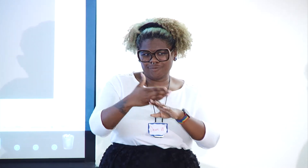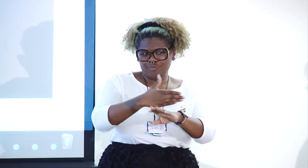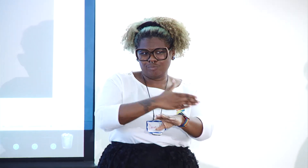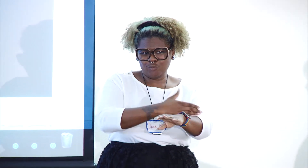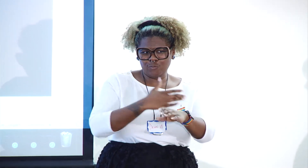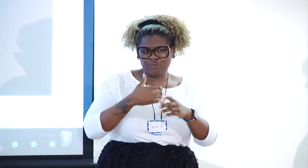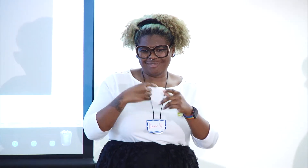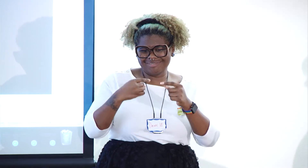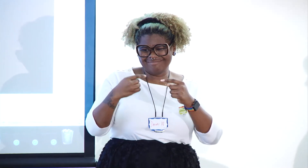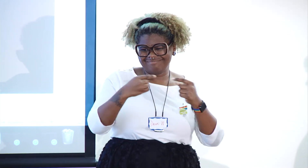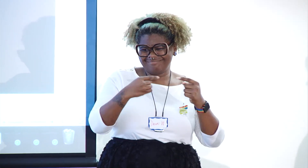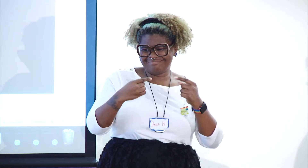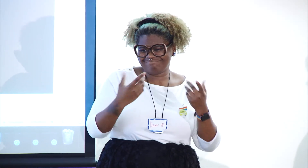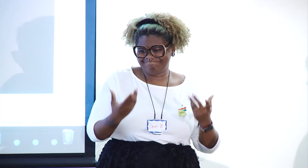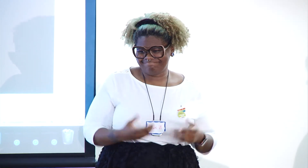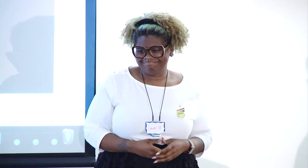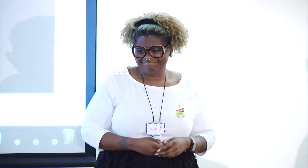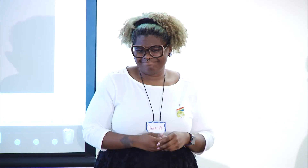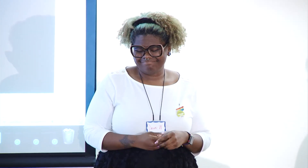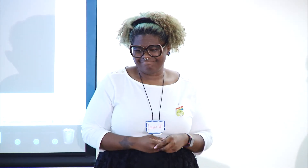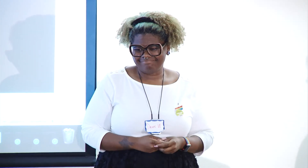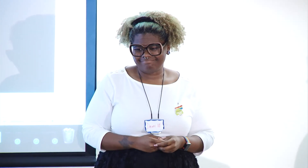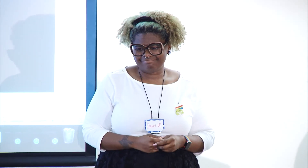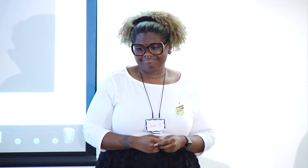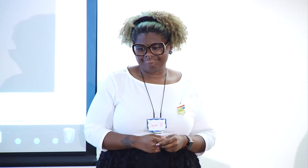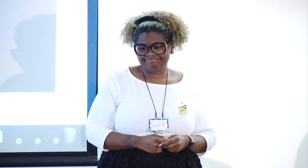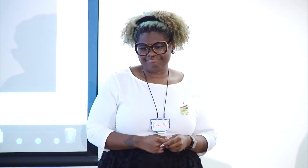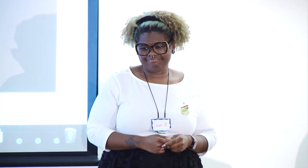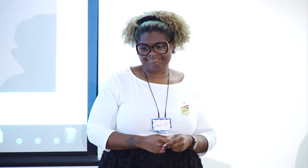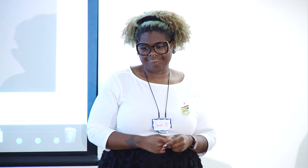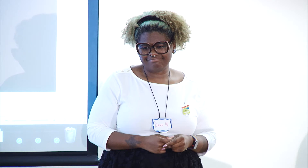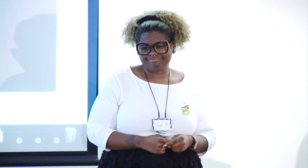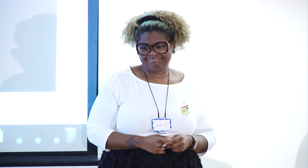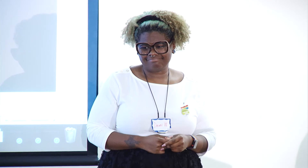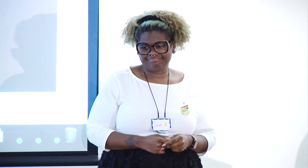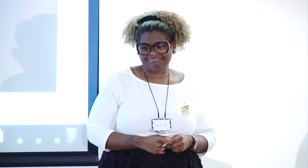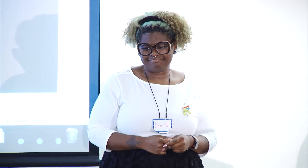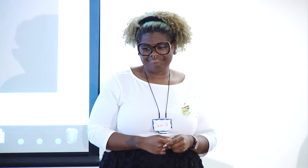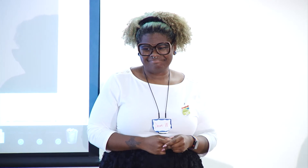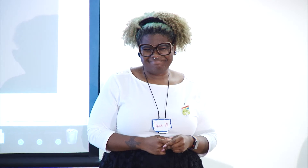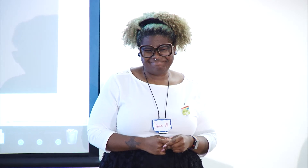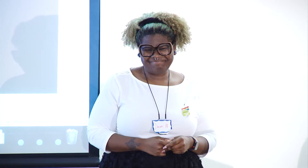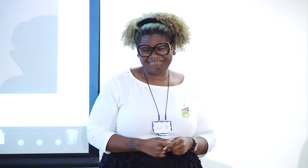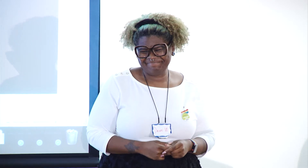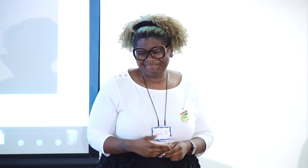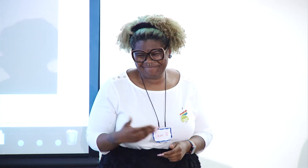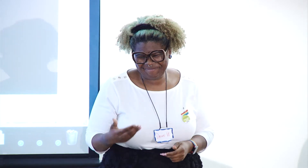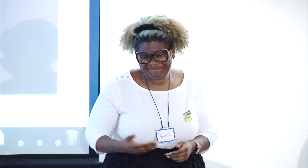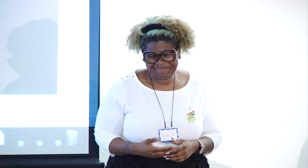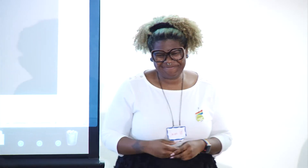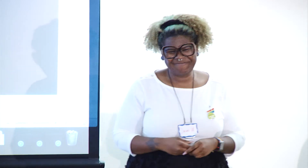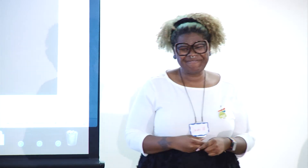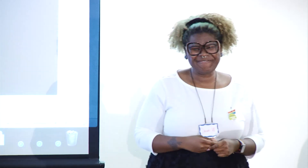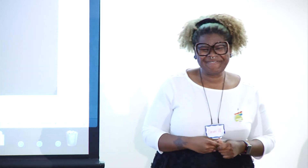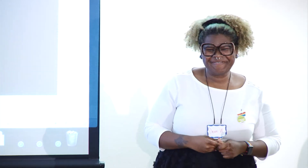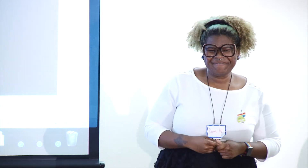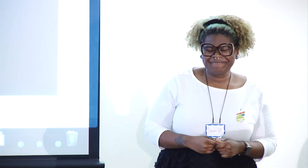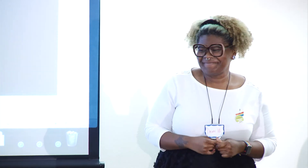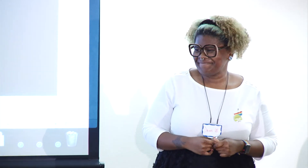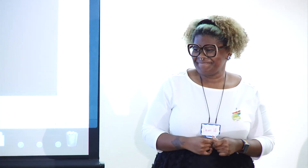And it's going to take time to ease that tension in that way. Thank you. OK.